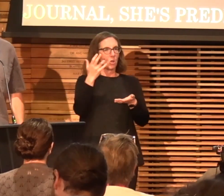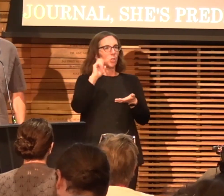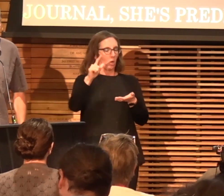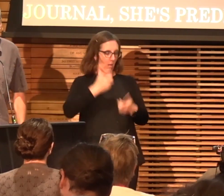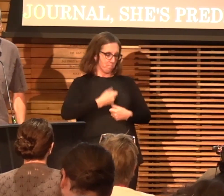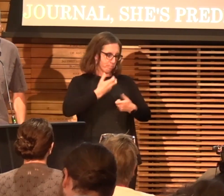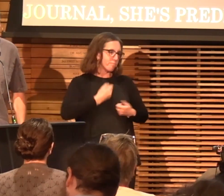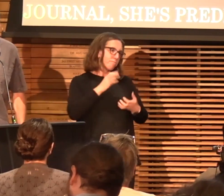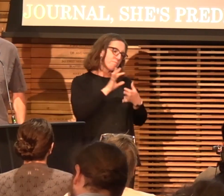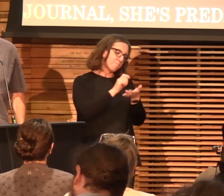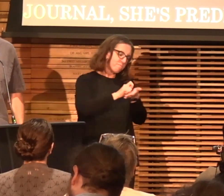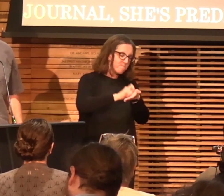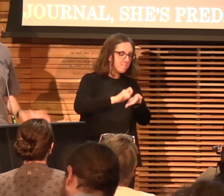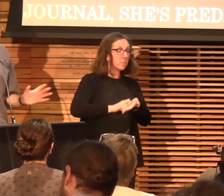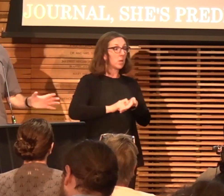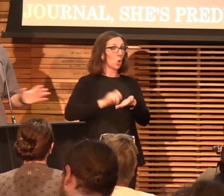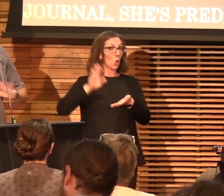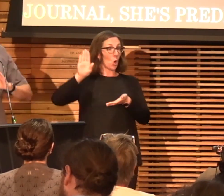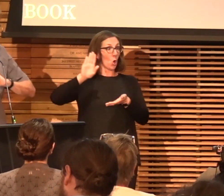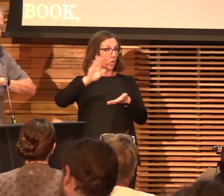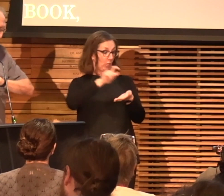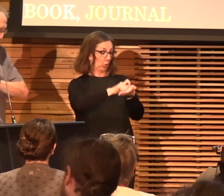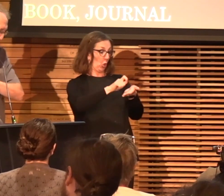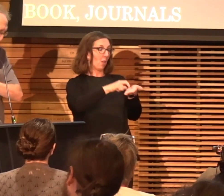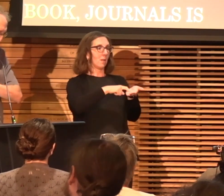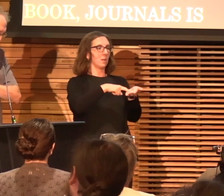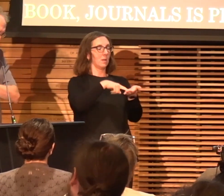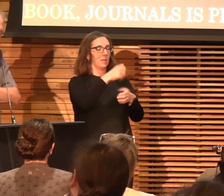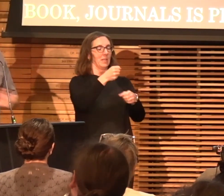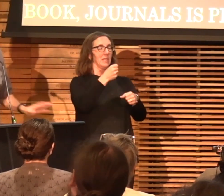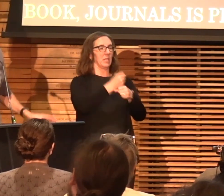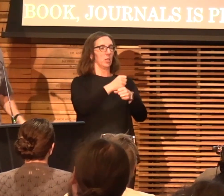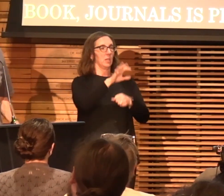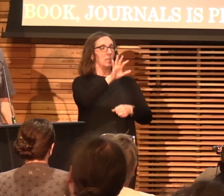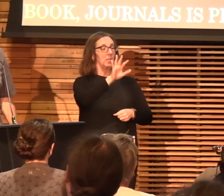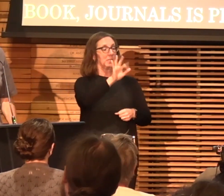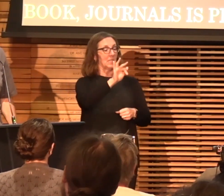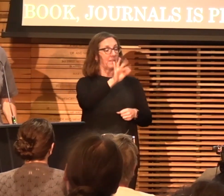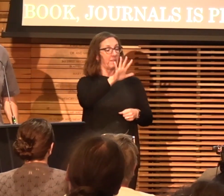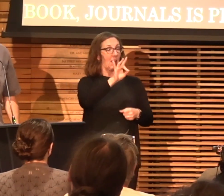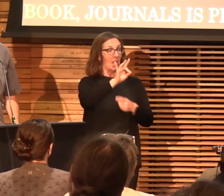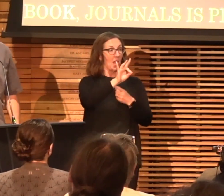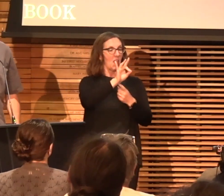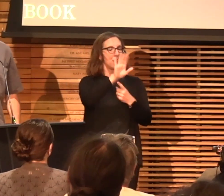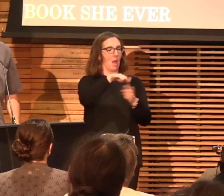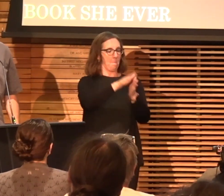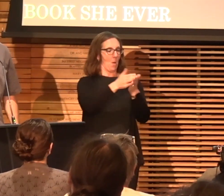the 1938 book, "Journals" is probably the most important book she ever wrote.